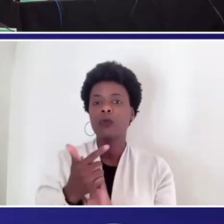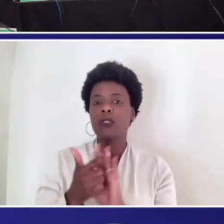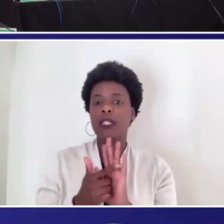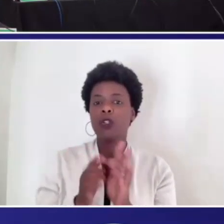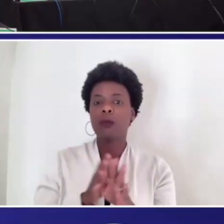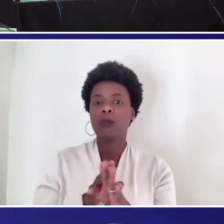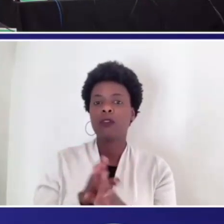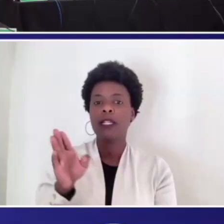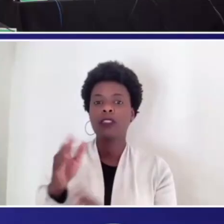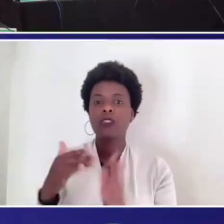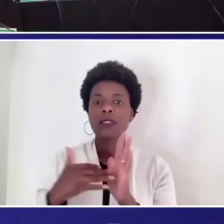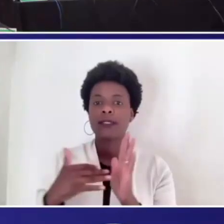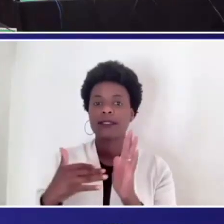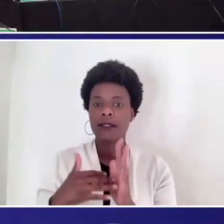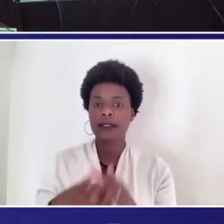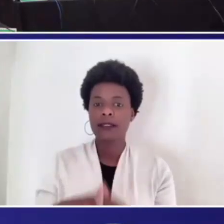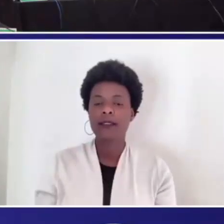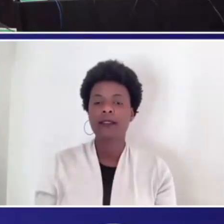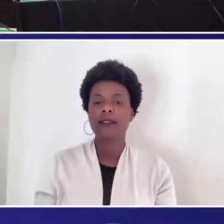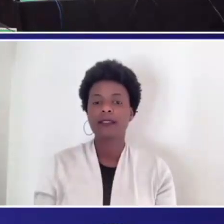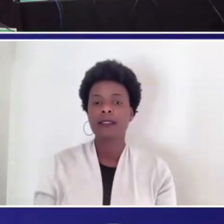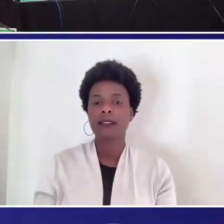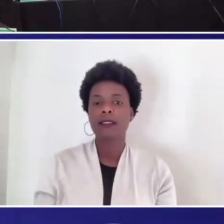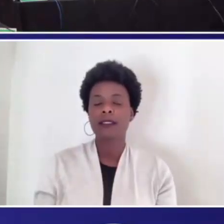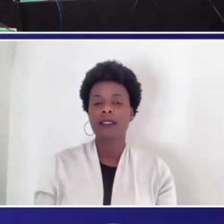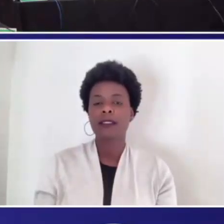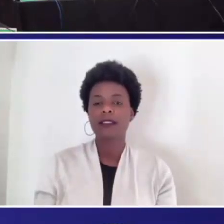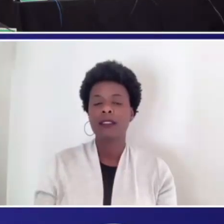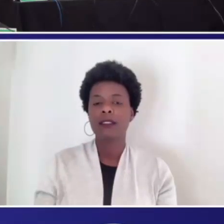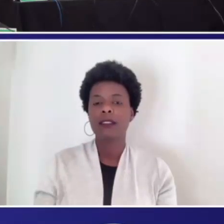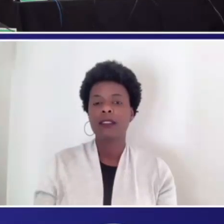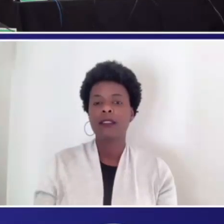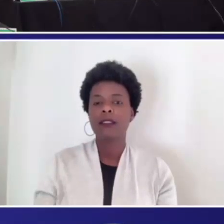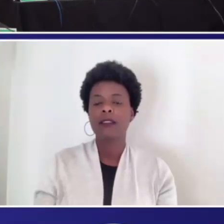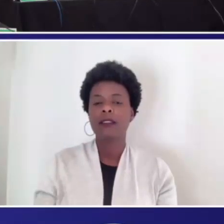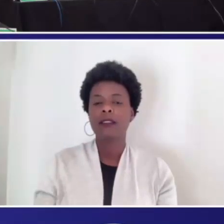studies grouping adjacent to the J.D.,